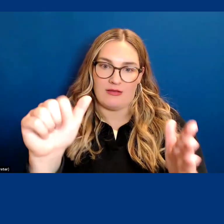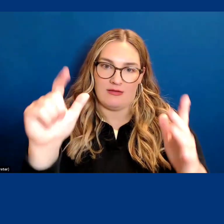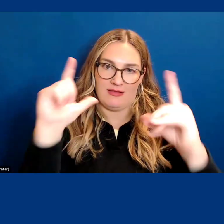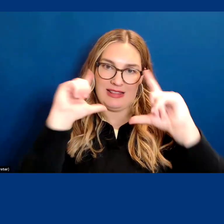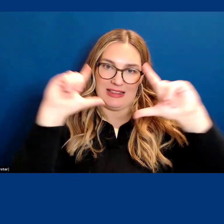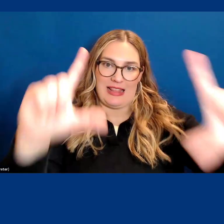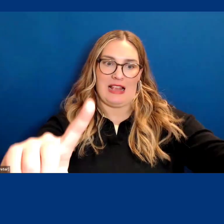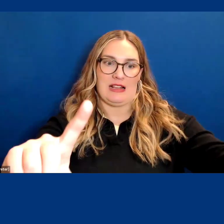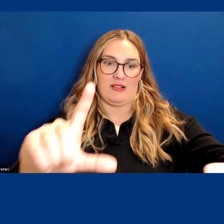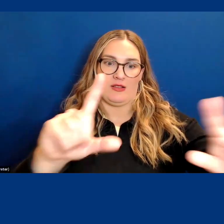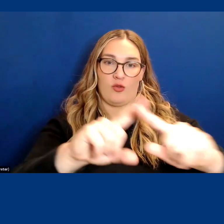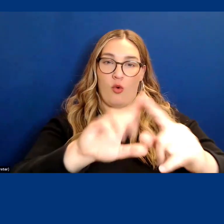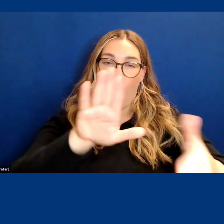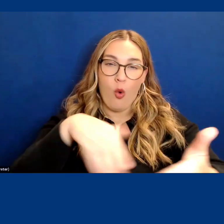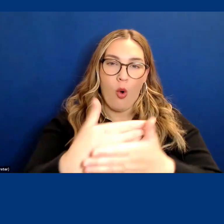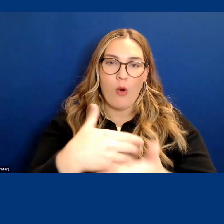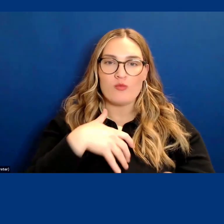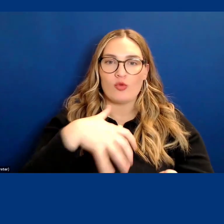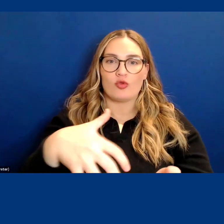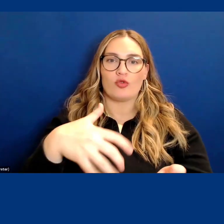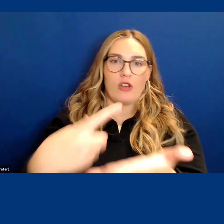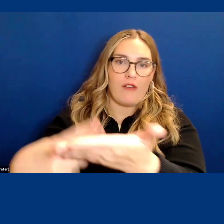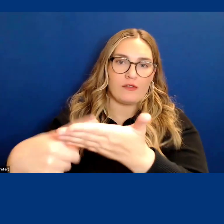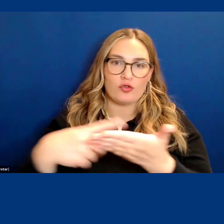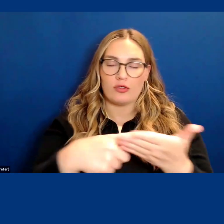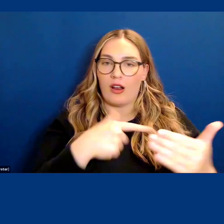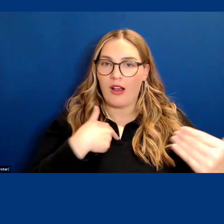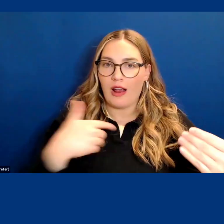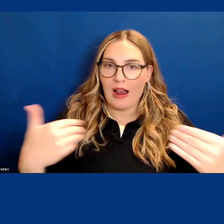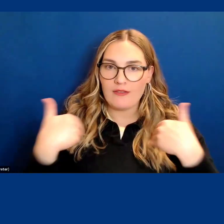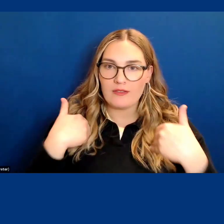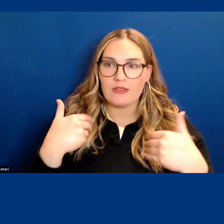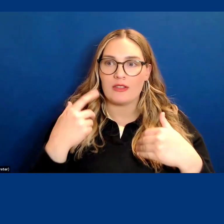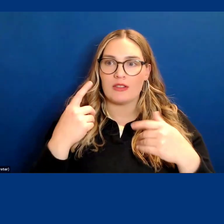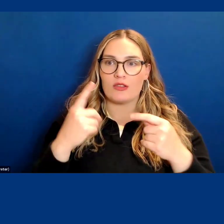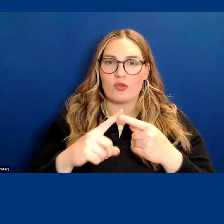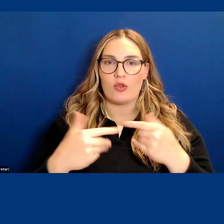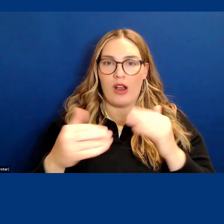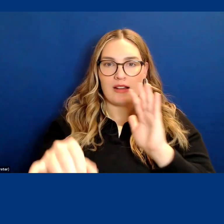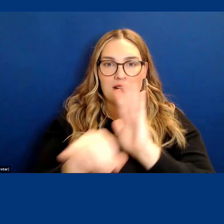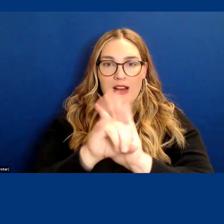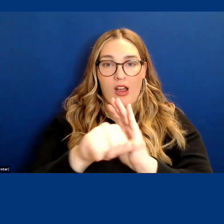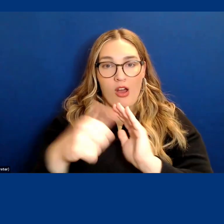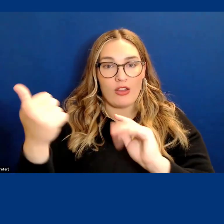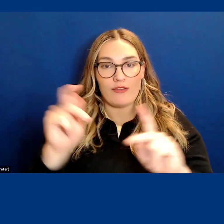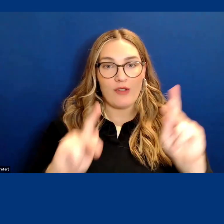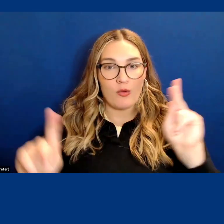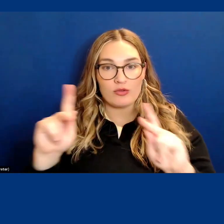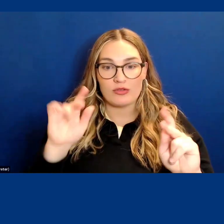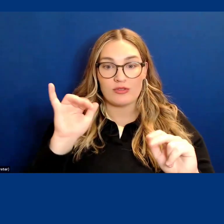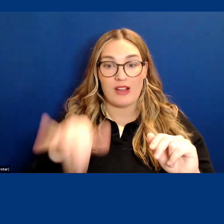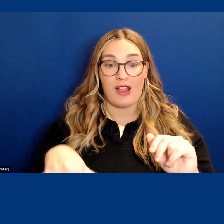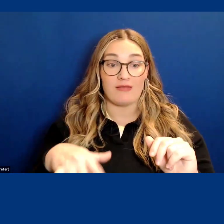in, but definitely using spaces like this to identify other folks who are doing shared work and connect.